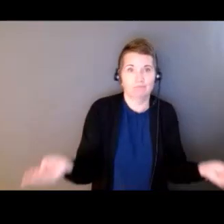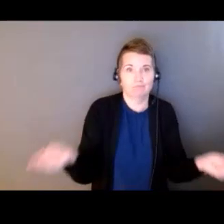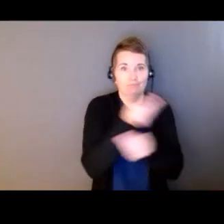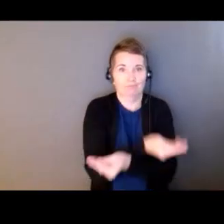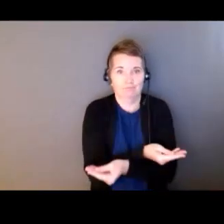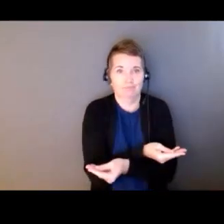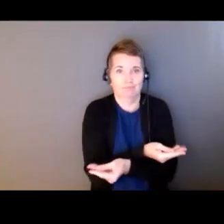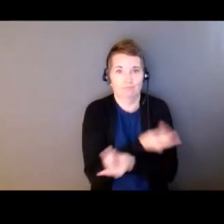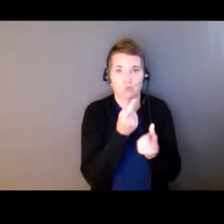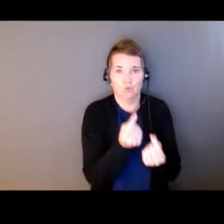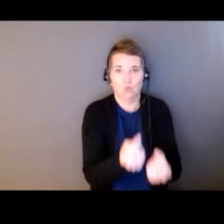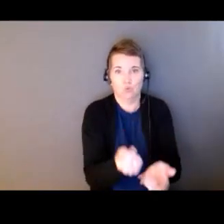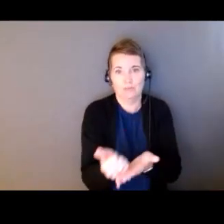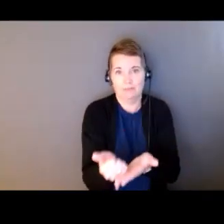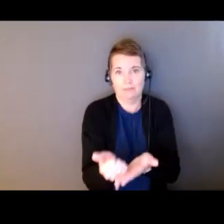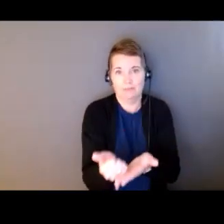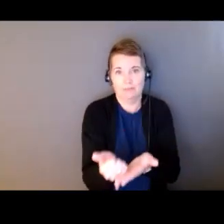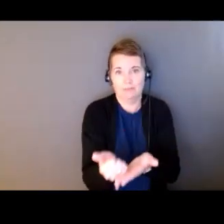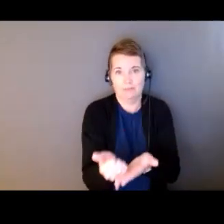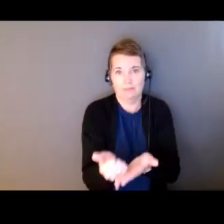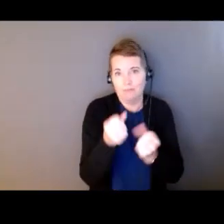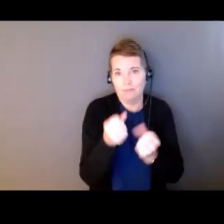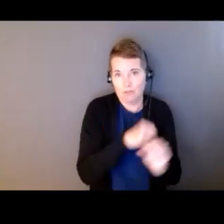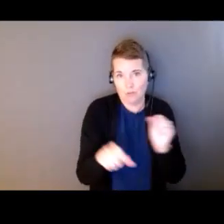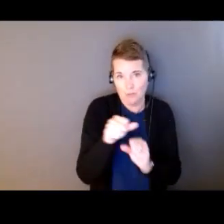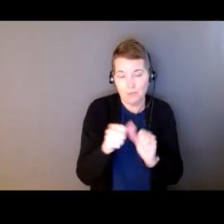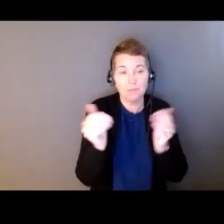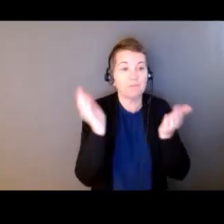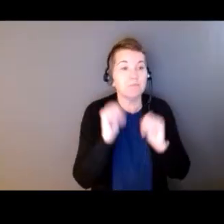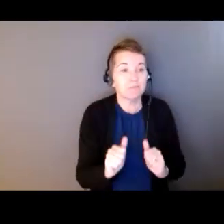And on the expenses side, there would be our Artistic and Project Expenses, so that